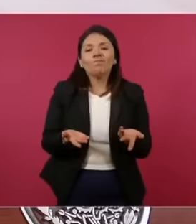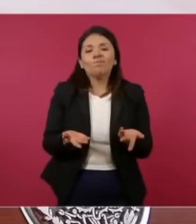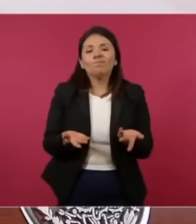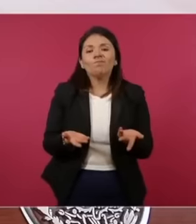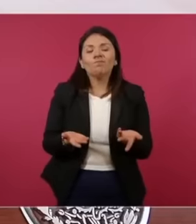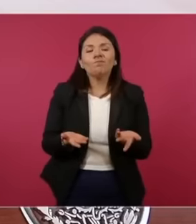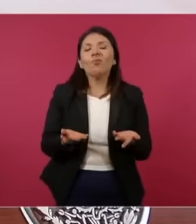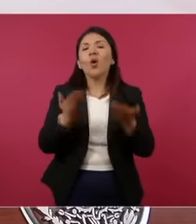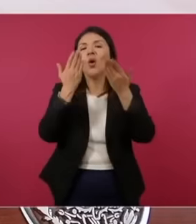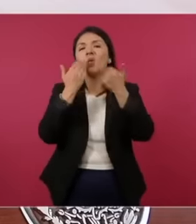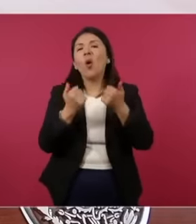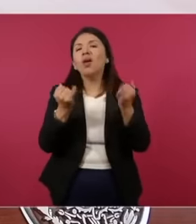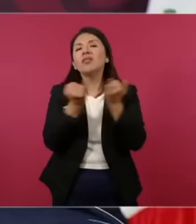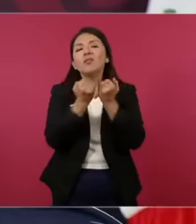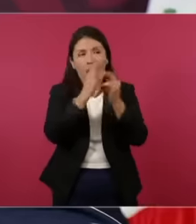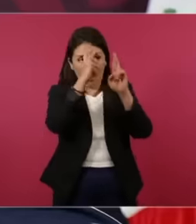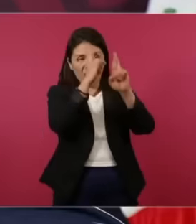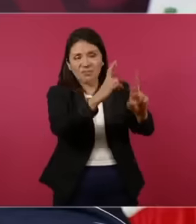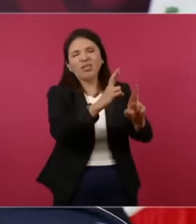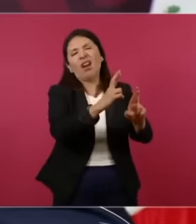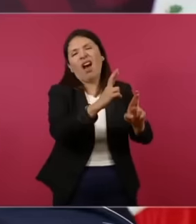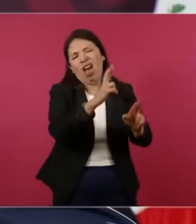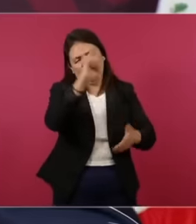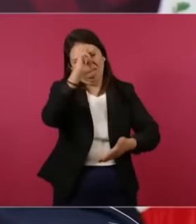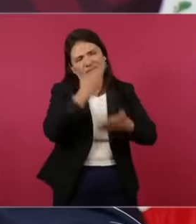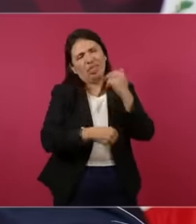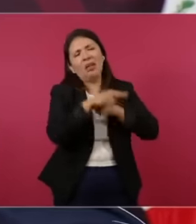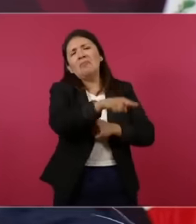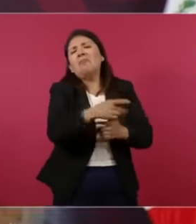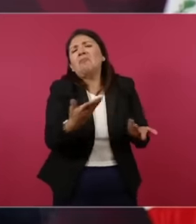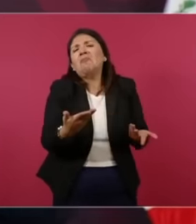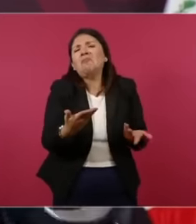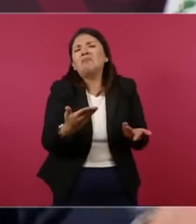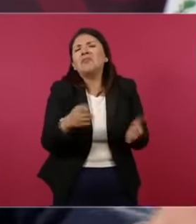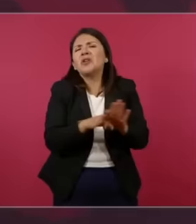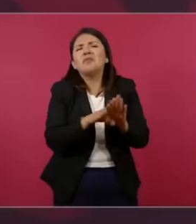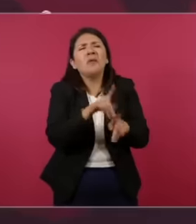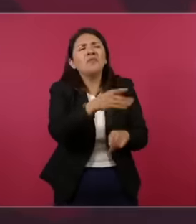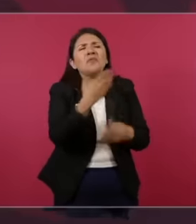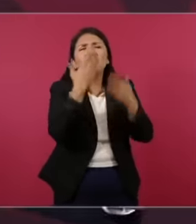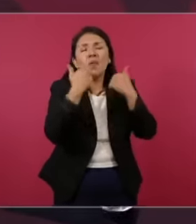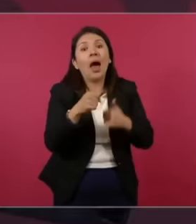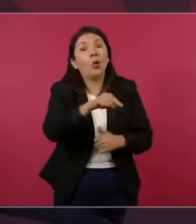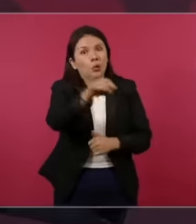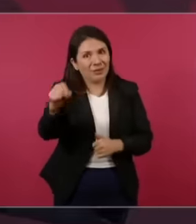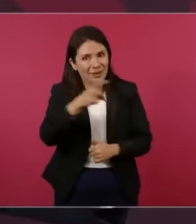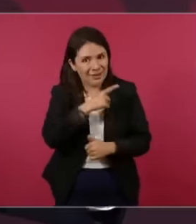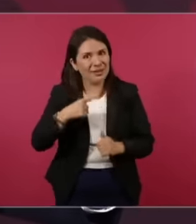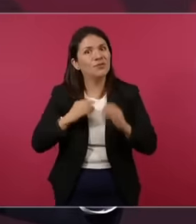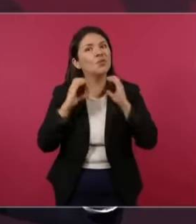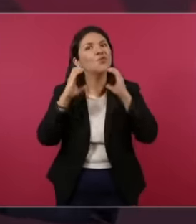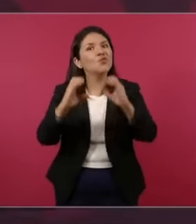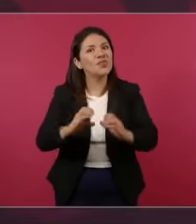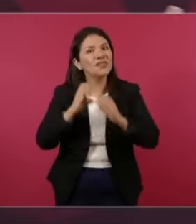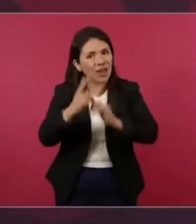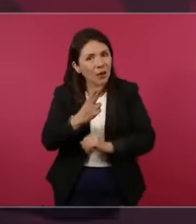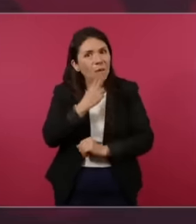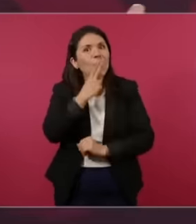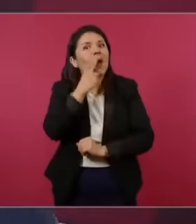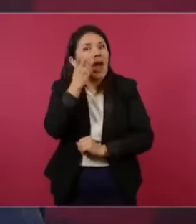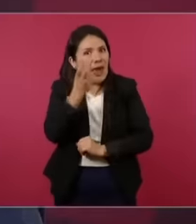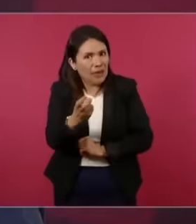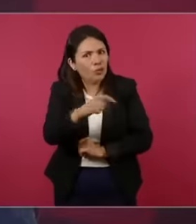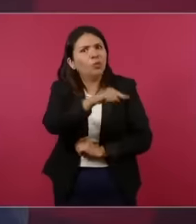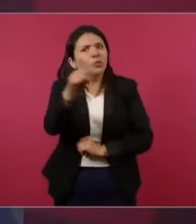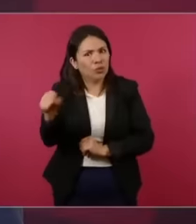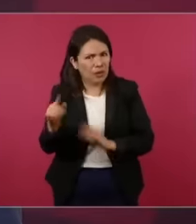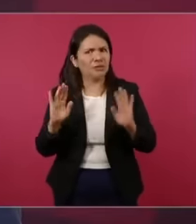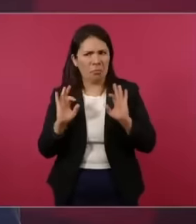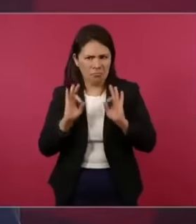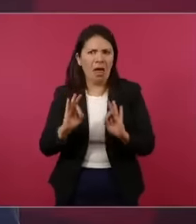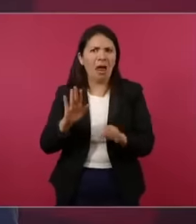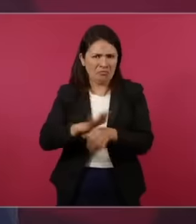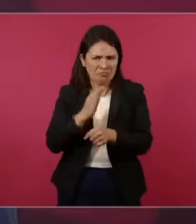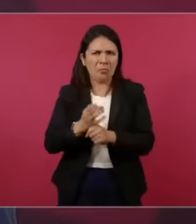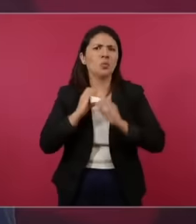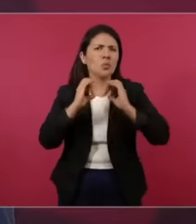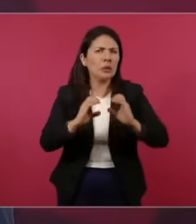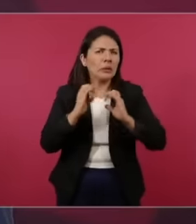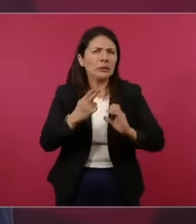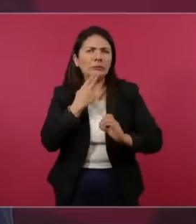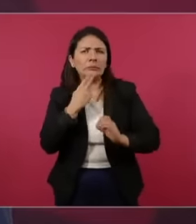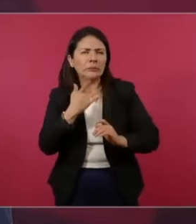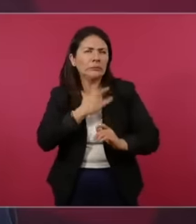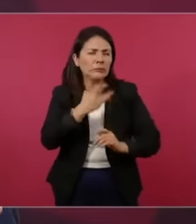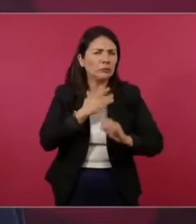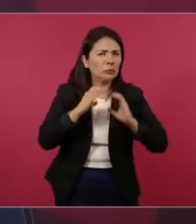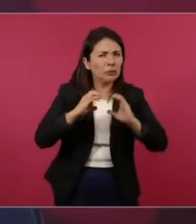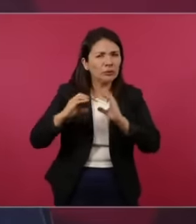respect, you take care of that in general good, you take care of him but the most important thing is